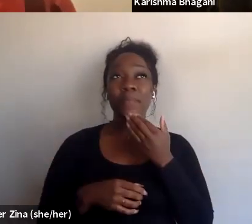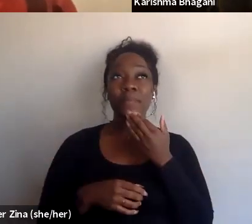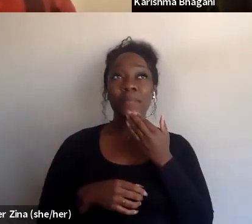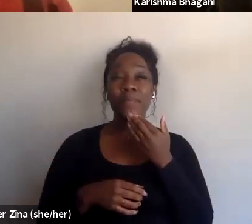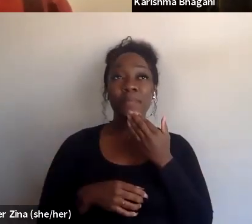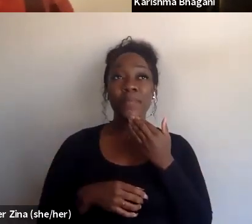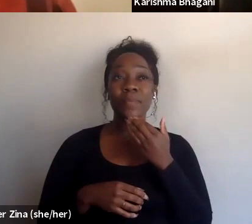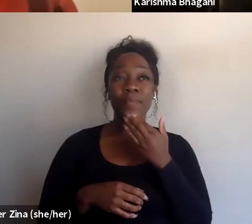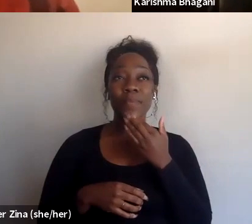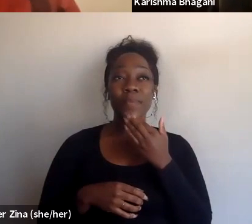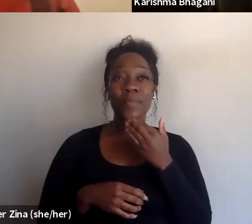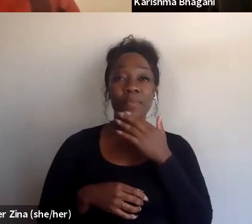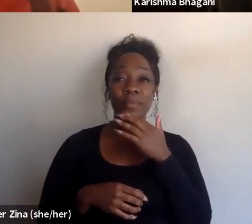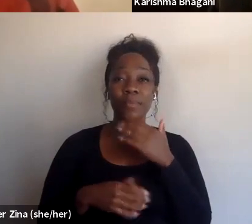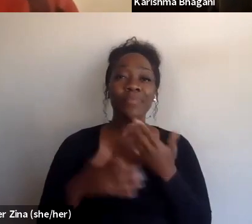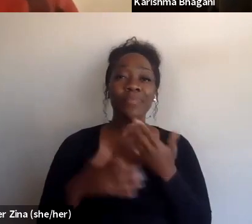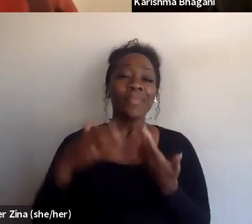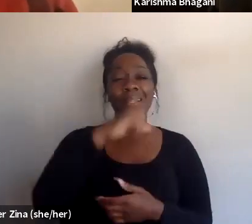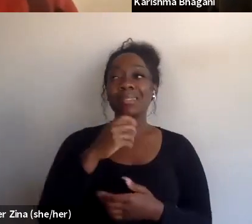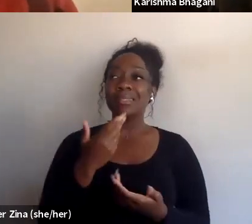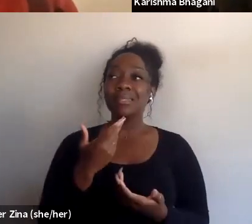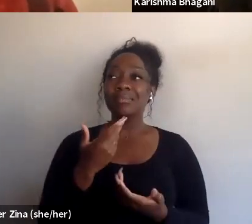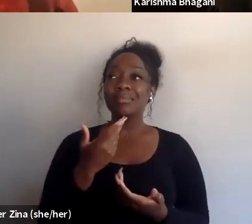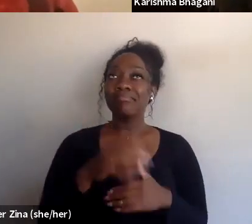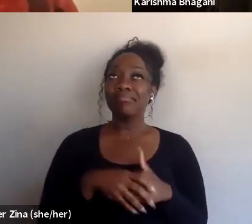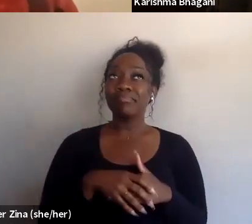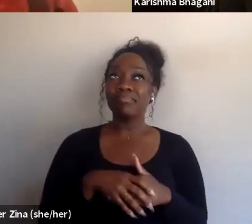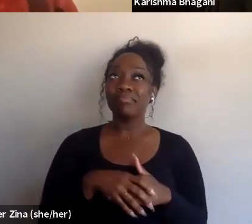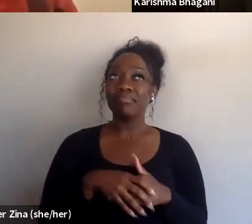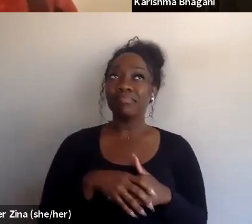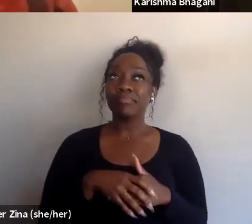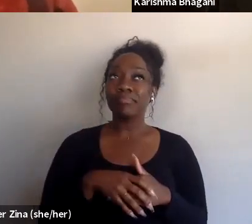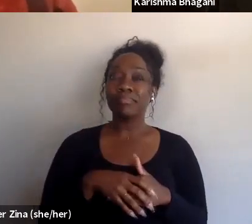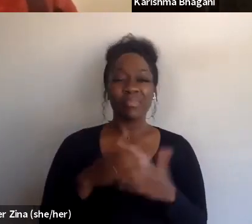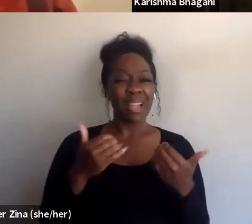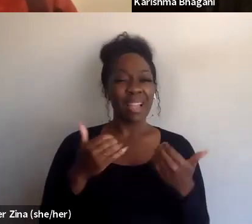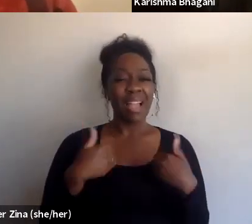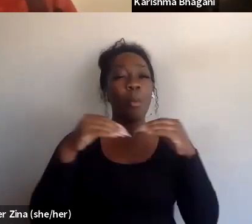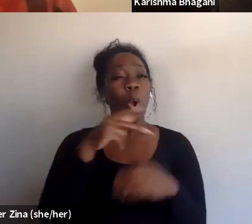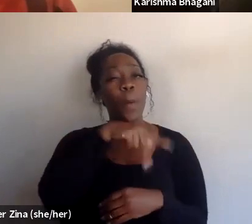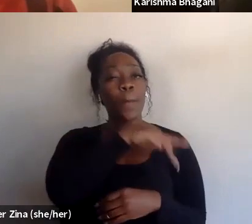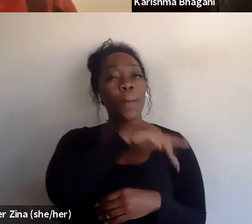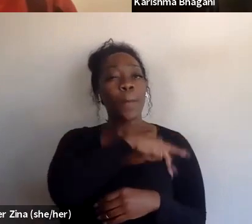And in that regard I guess this is more of a sort of personal question but we can share it with the world